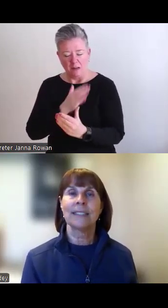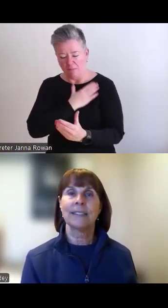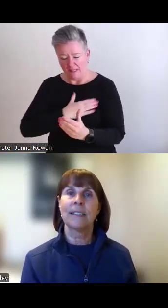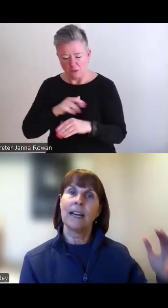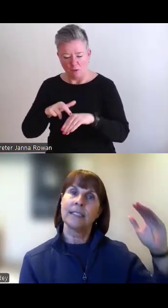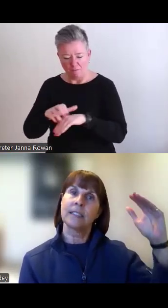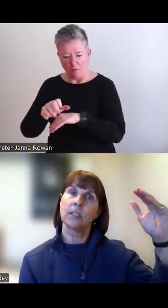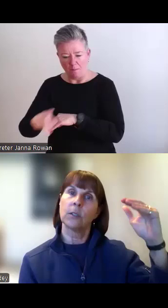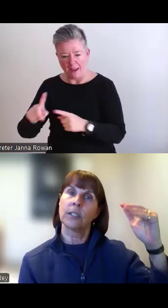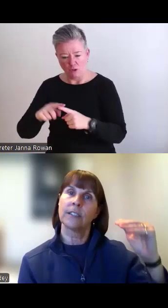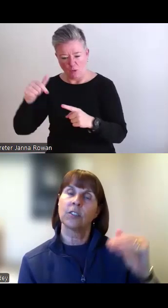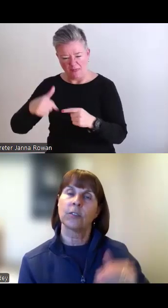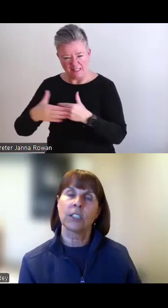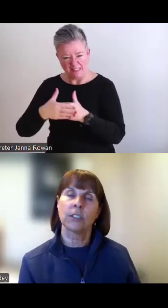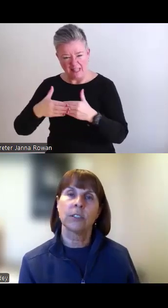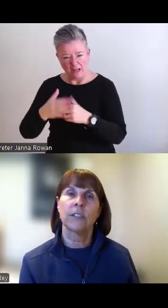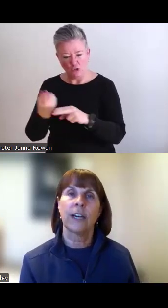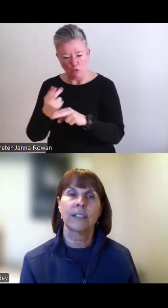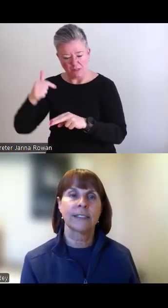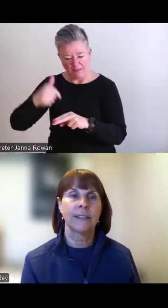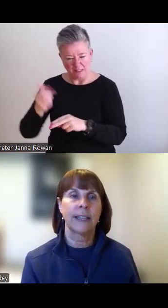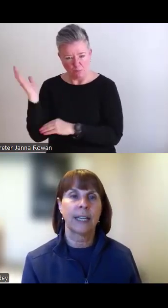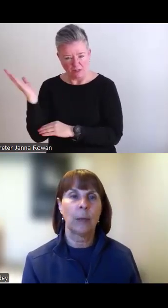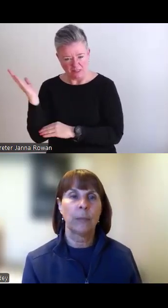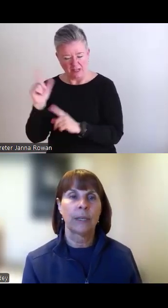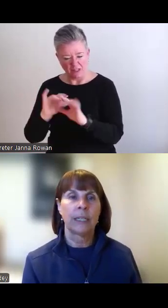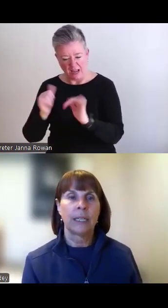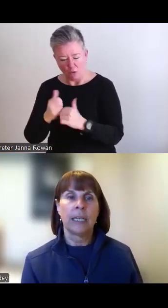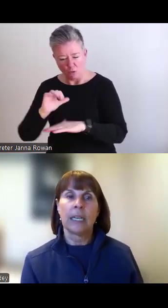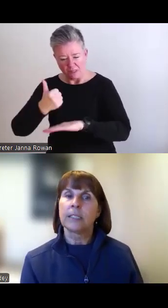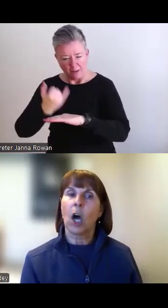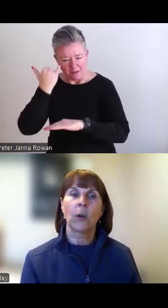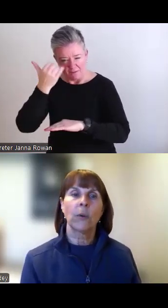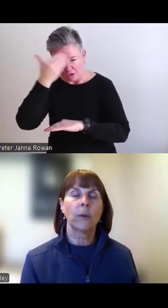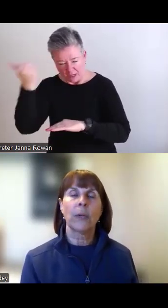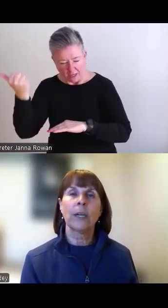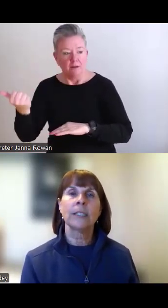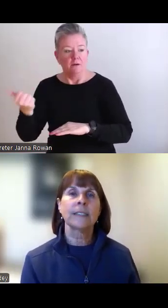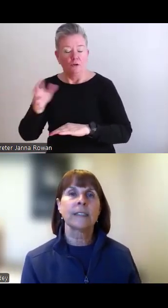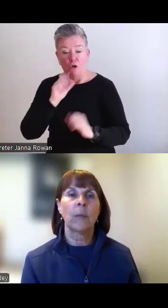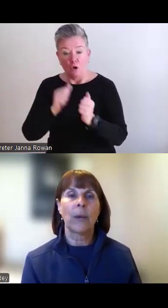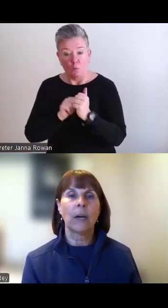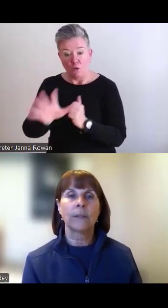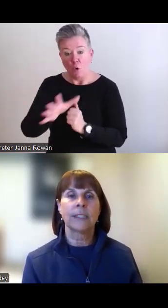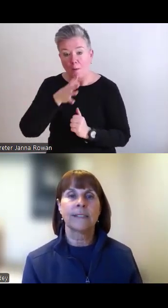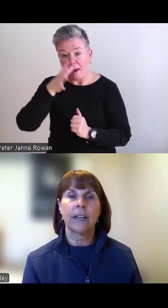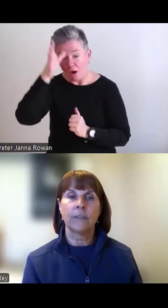to these slides to look at the structure of how to set that up. Talk with your parents about this